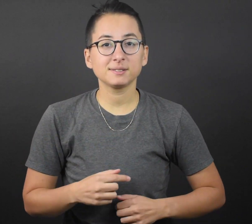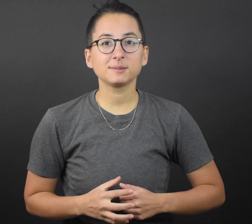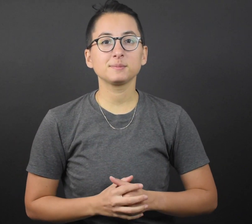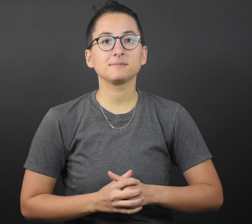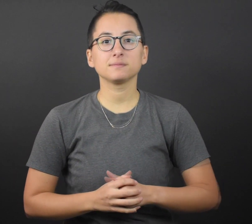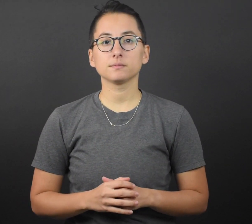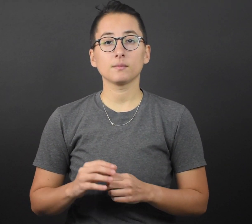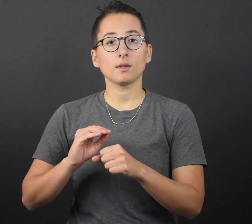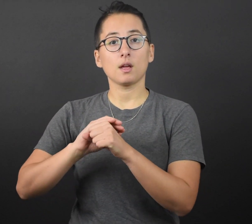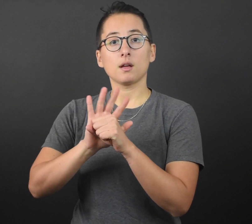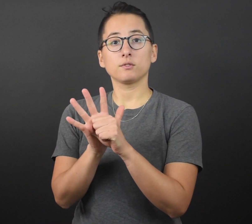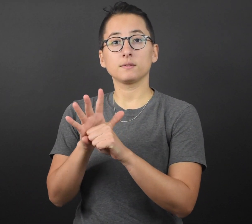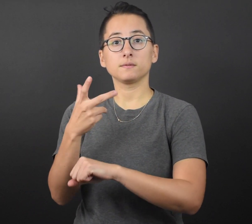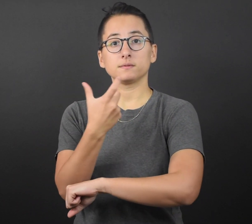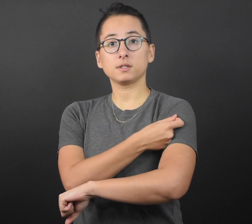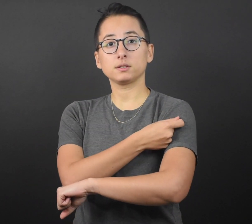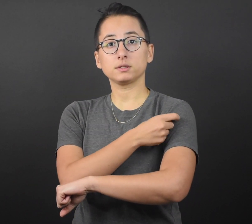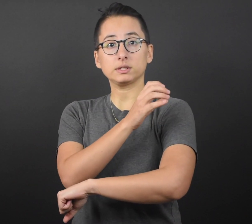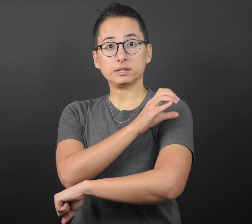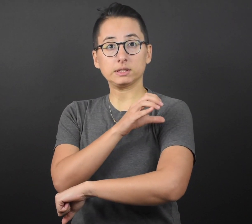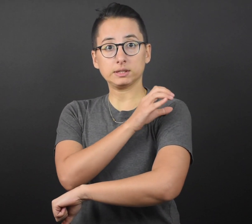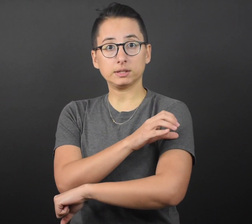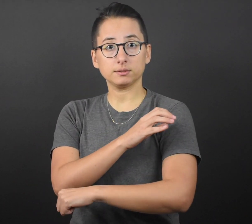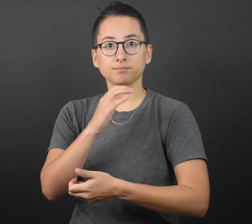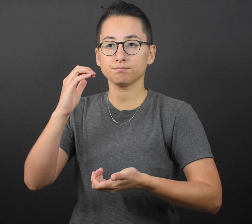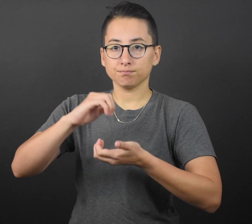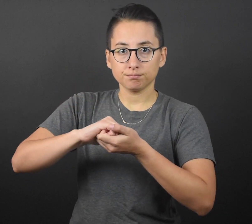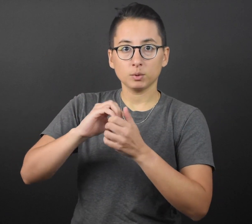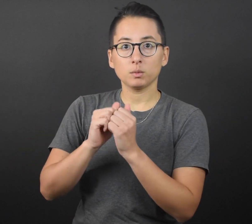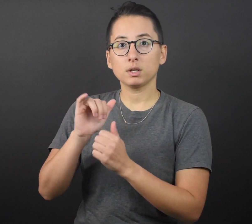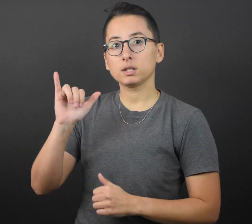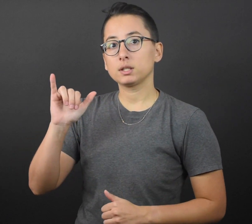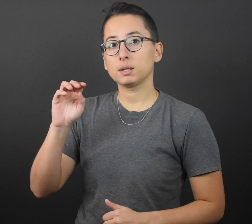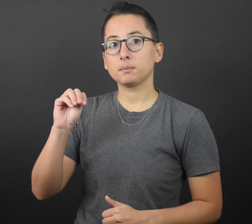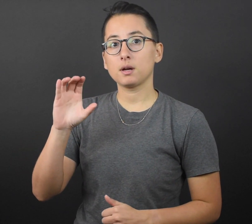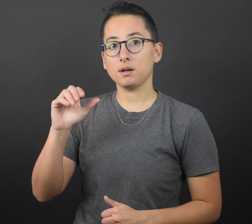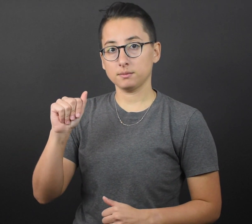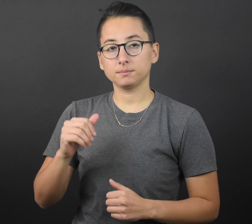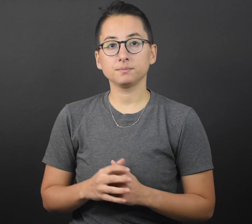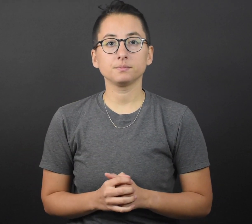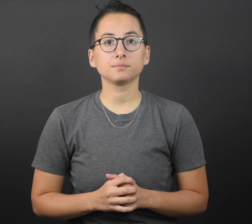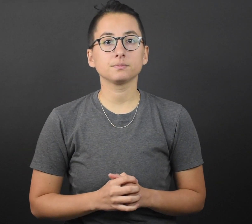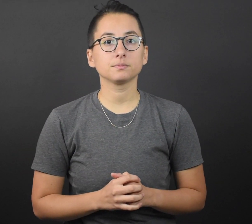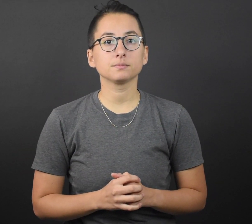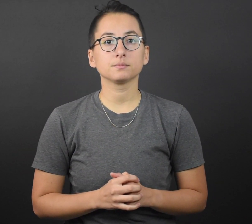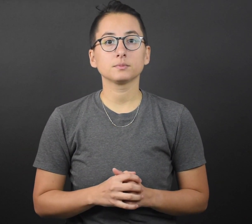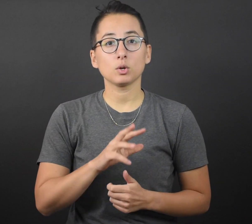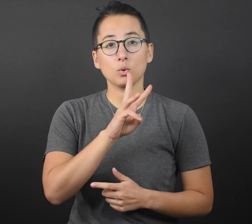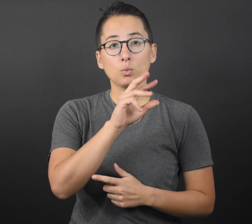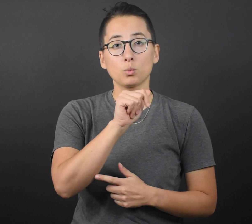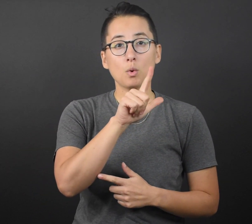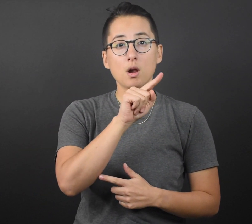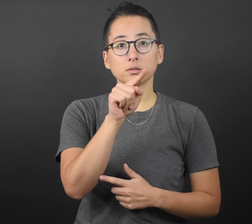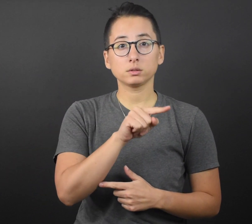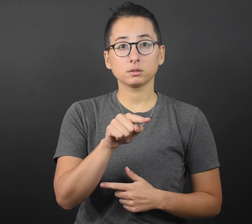celebrate the month with us! COVID-19 Vaccine Clinics In Partnership with YMCA